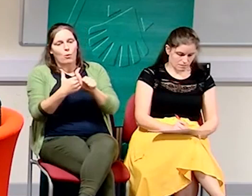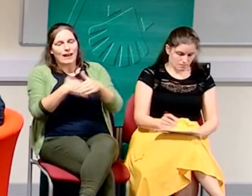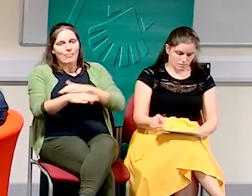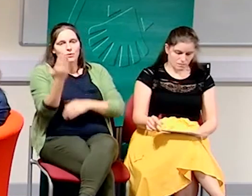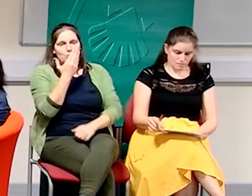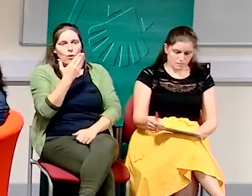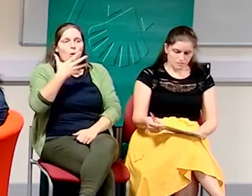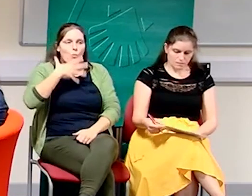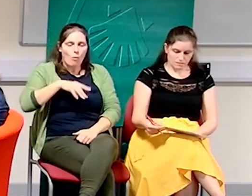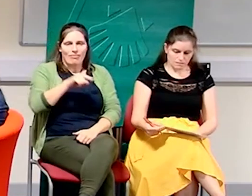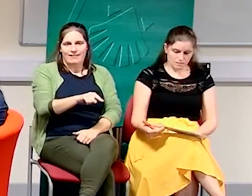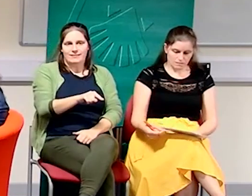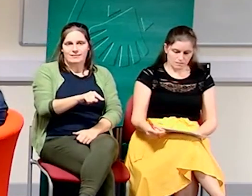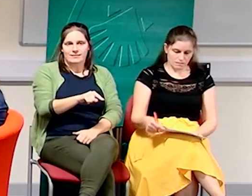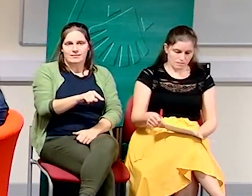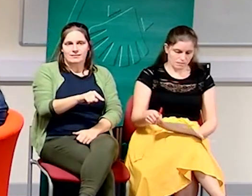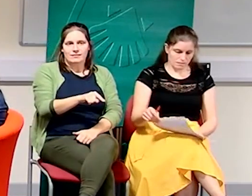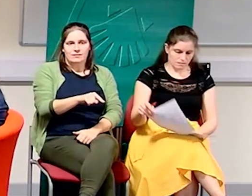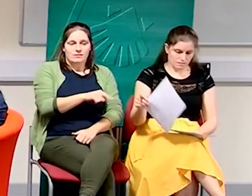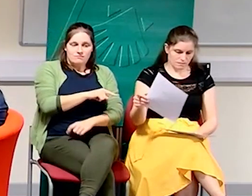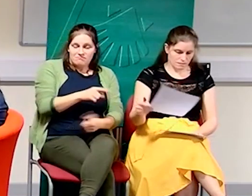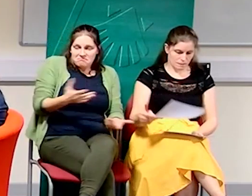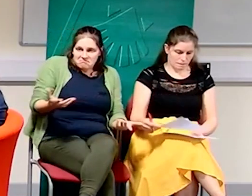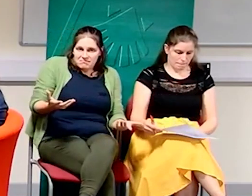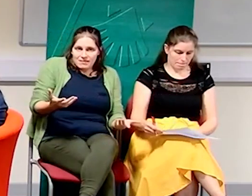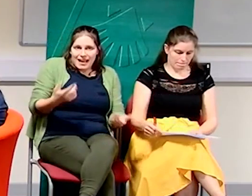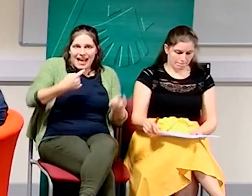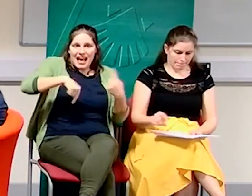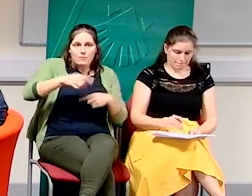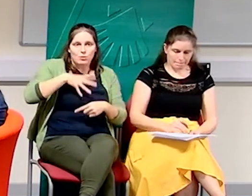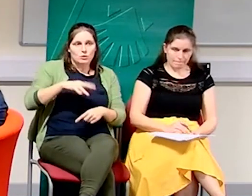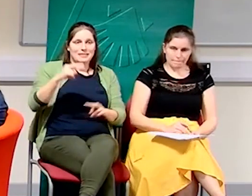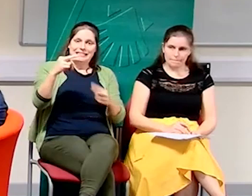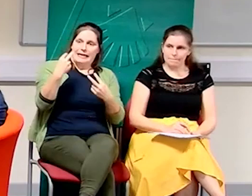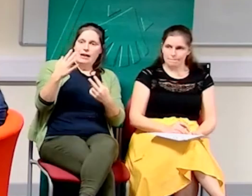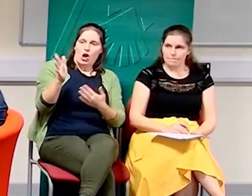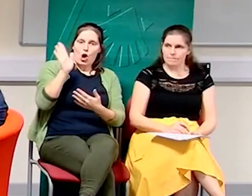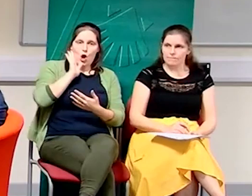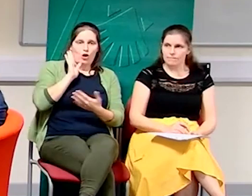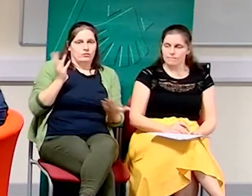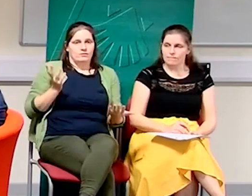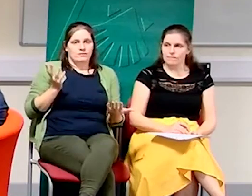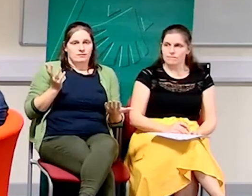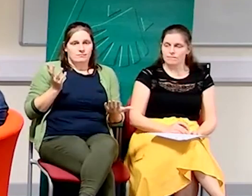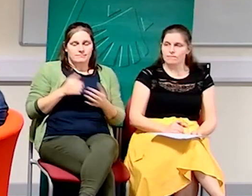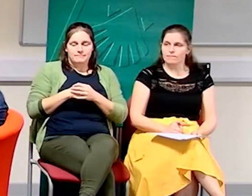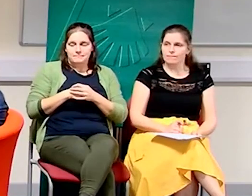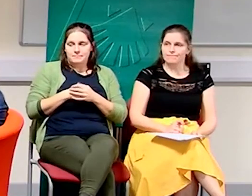think that's that says it for everyone they need to be understood seen and heard um so for me um